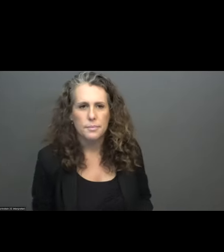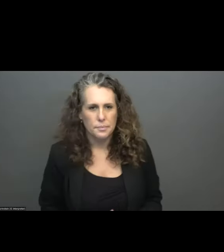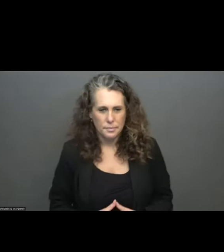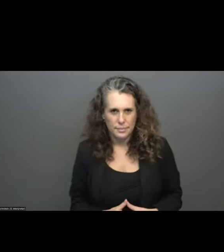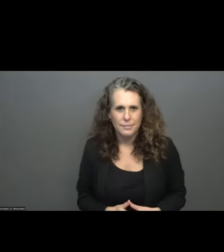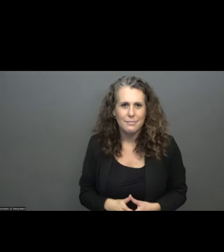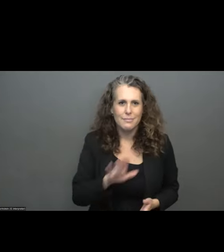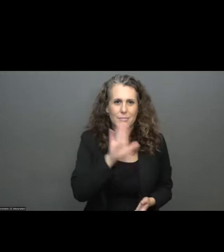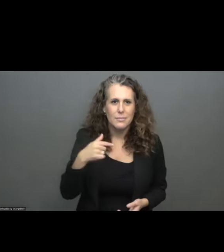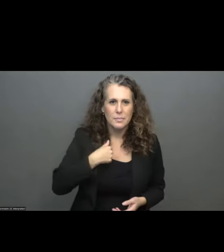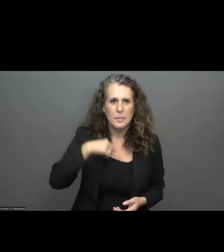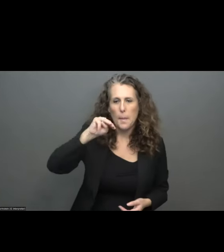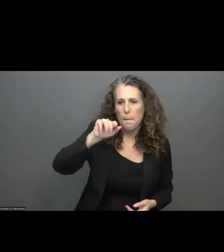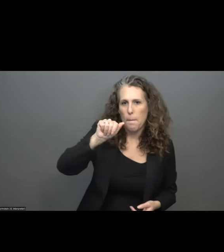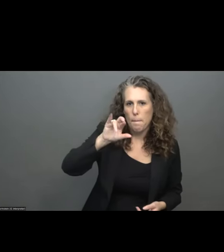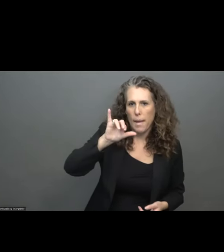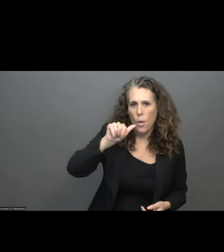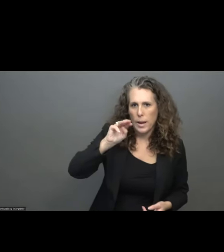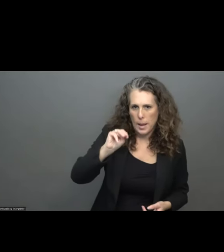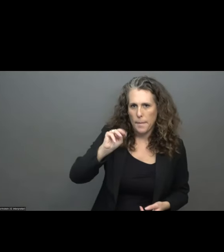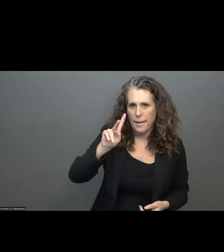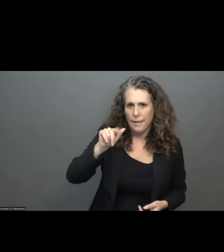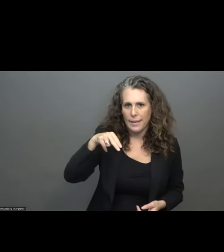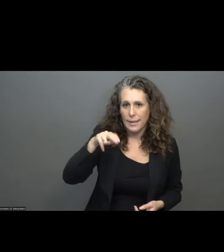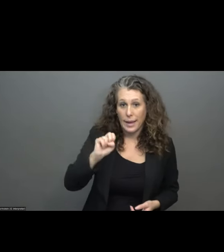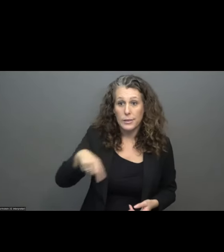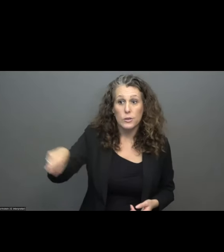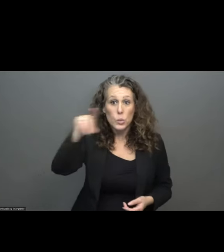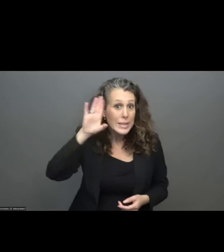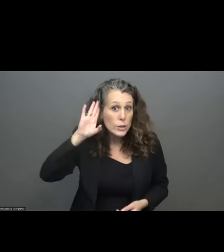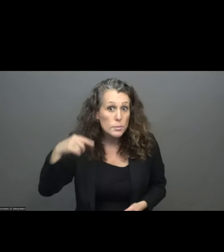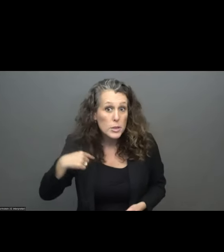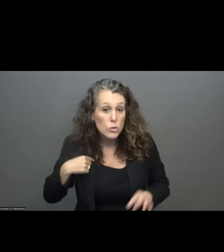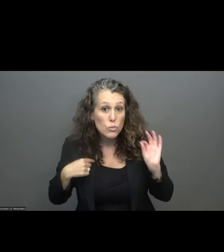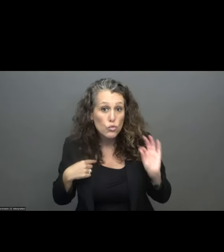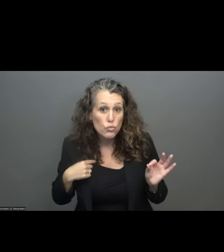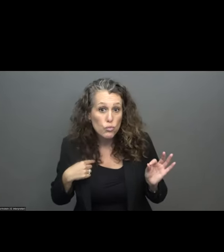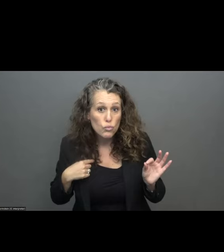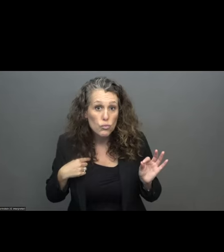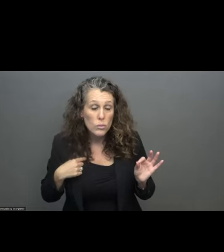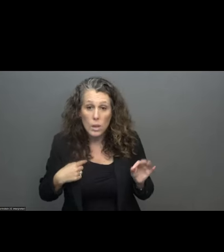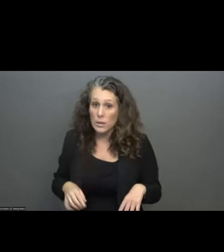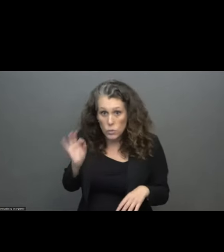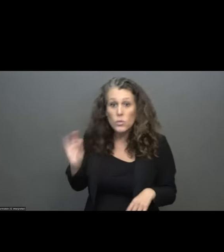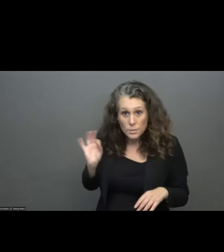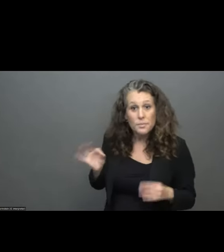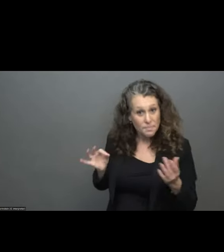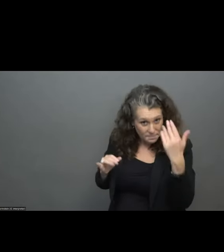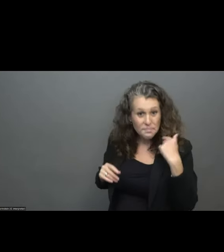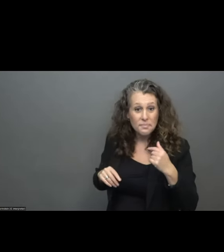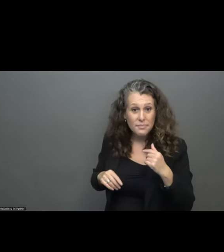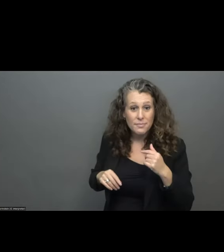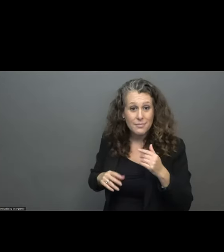14:08:43 Wait. 14:08:45 Yes we can hear you. Please go ahead.